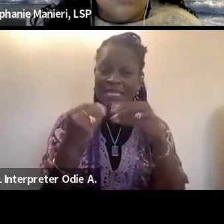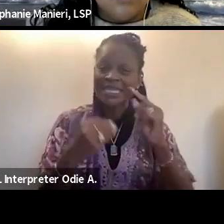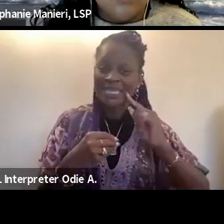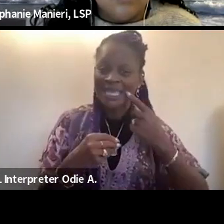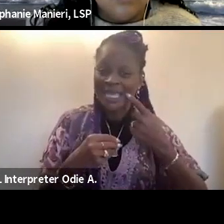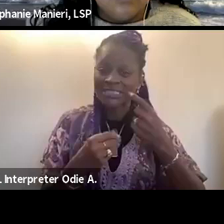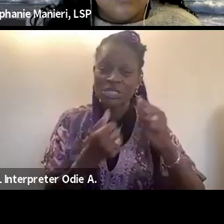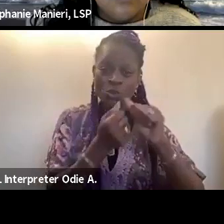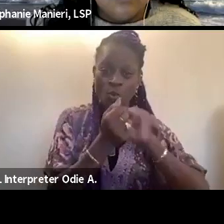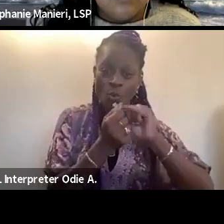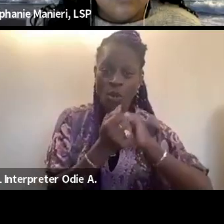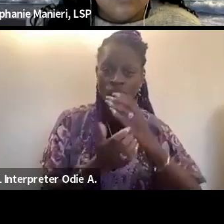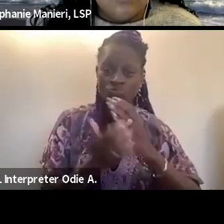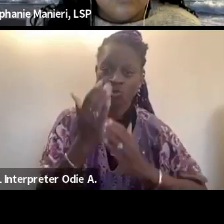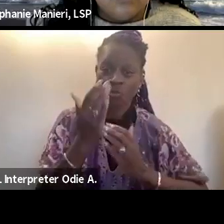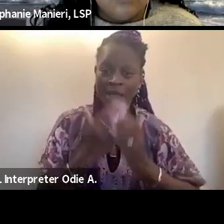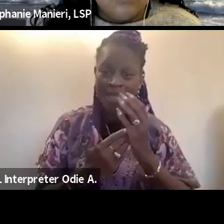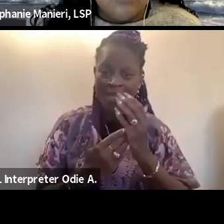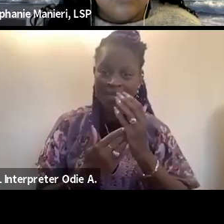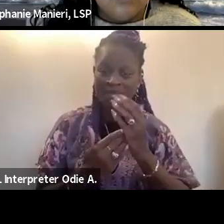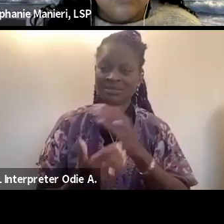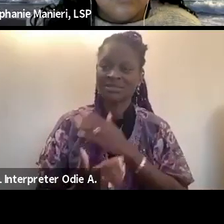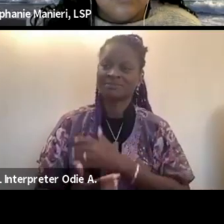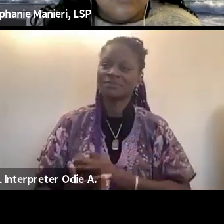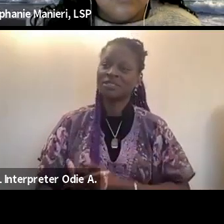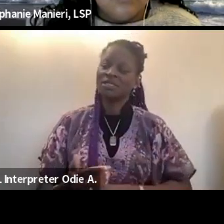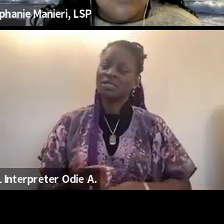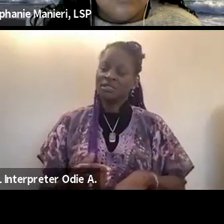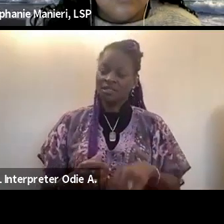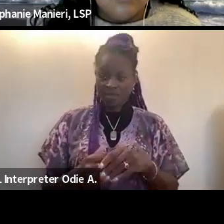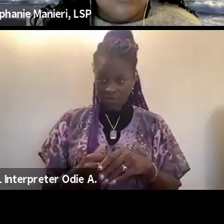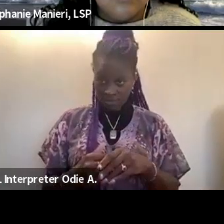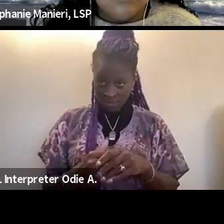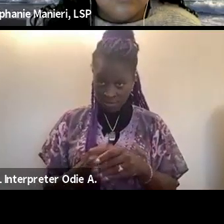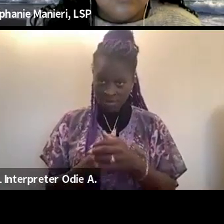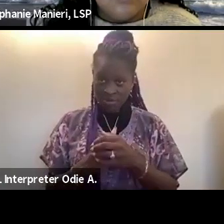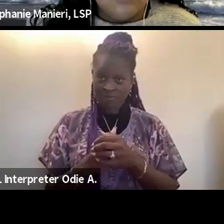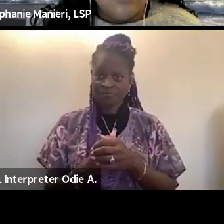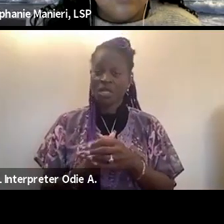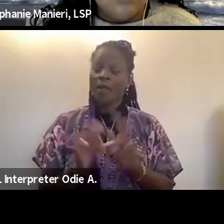Indoor gatherings of unvaccinated people, including children, should be avoided